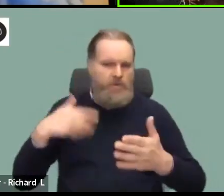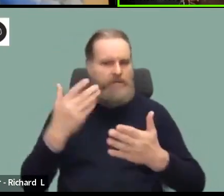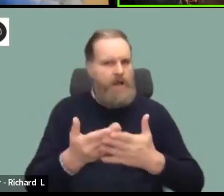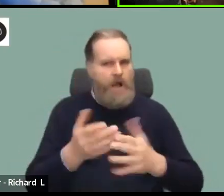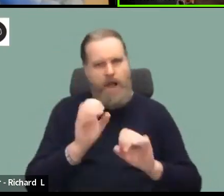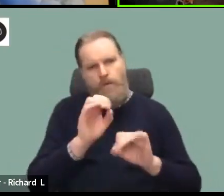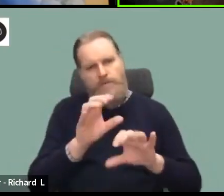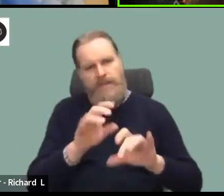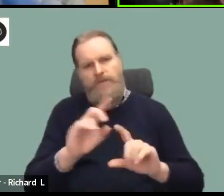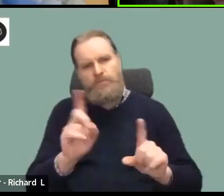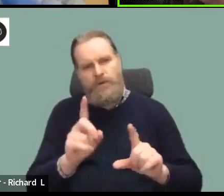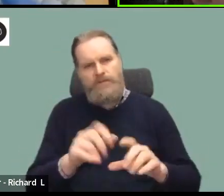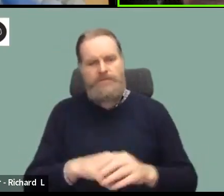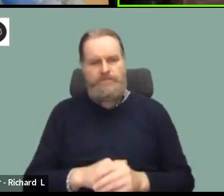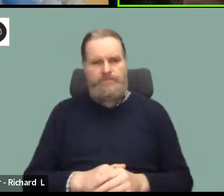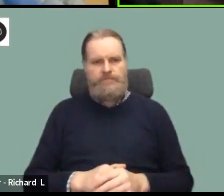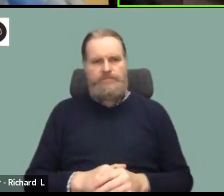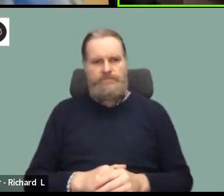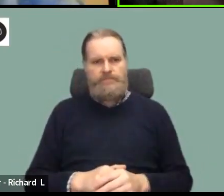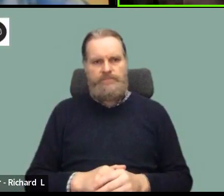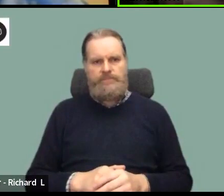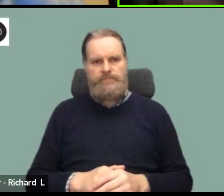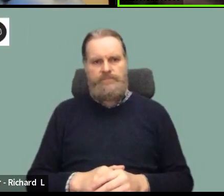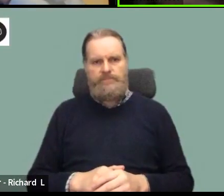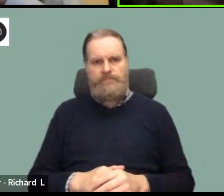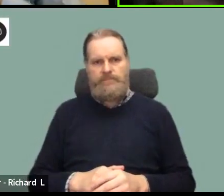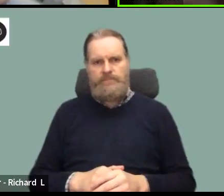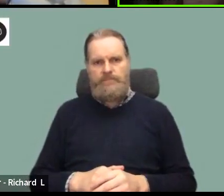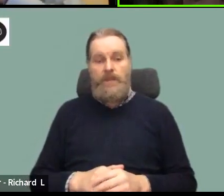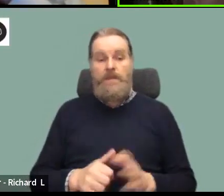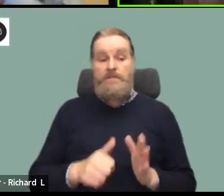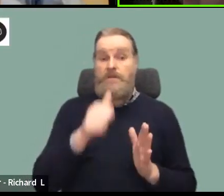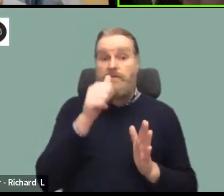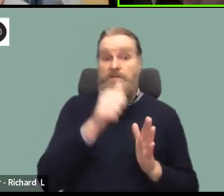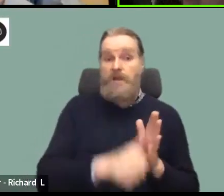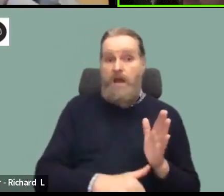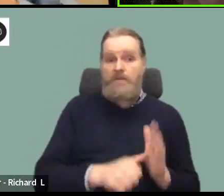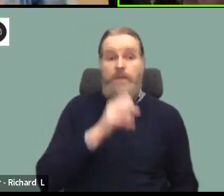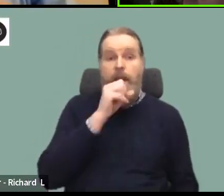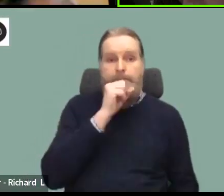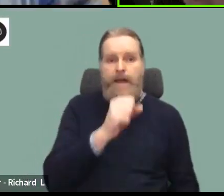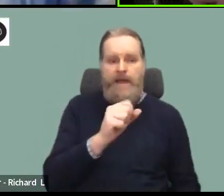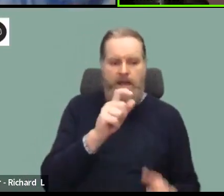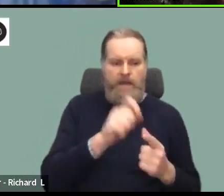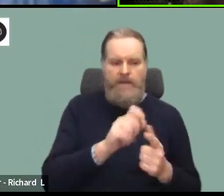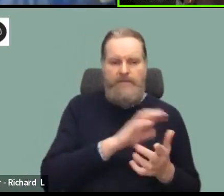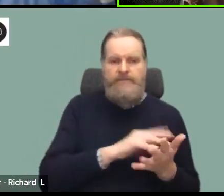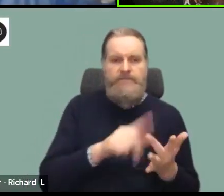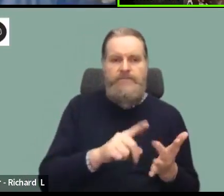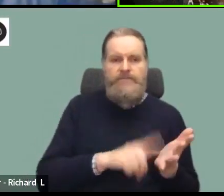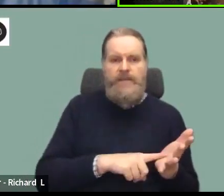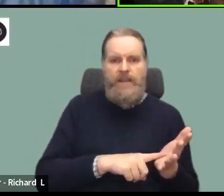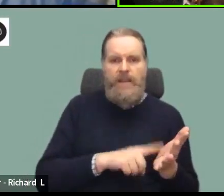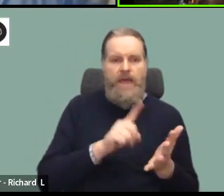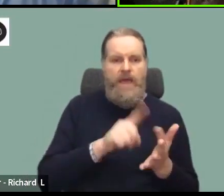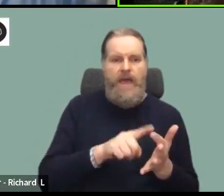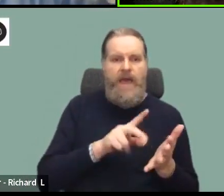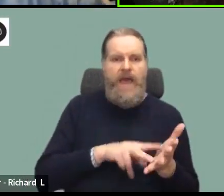her life to respond. So. think So, I think, probably if we say. tart with Phil Evans with Phil Evans, who.